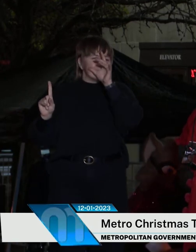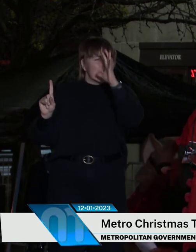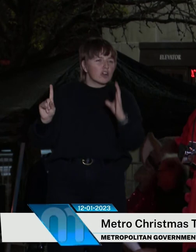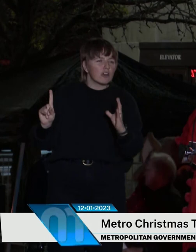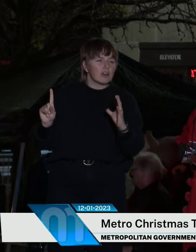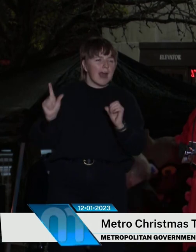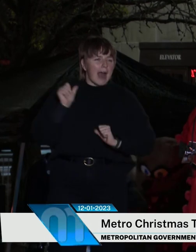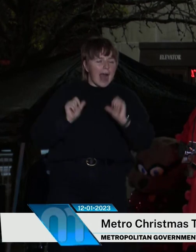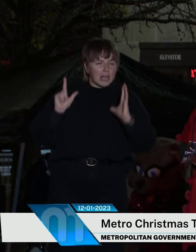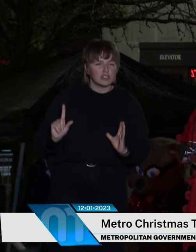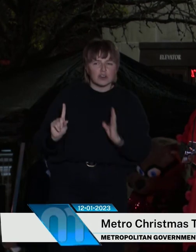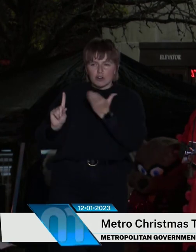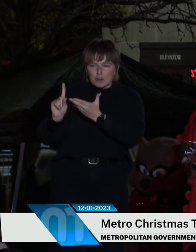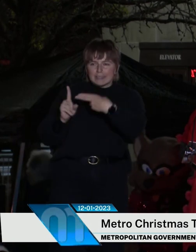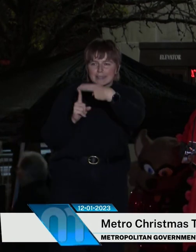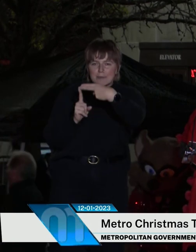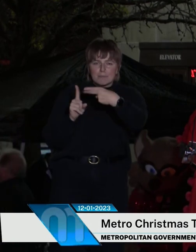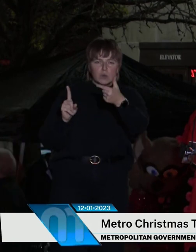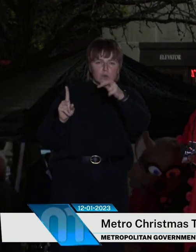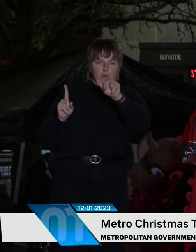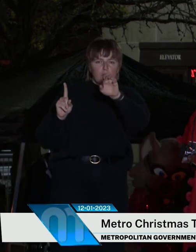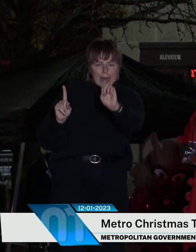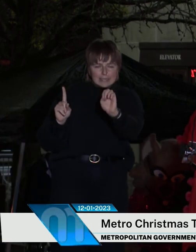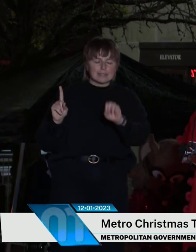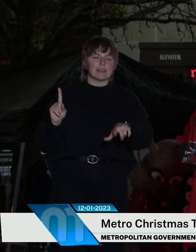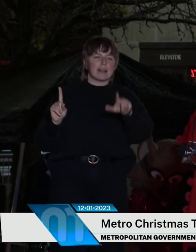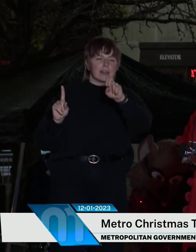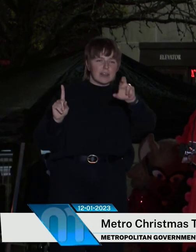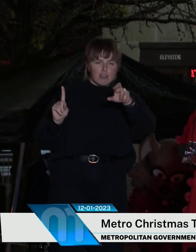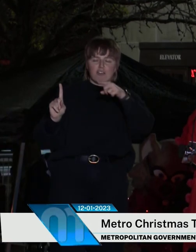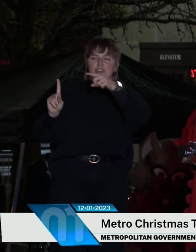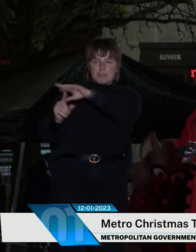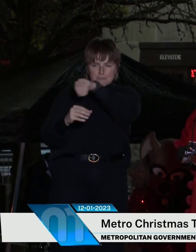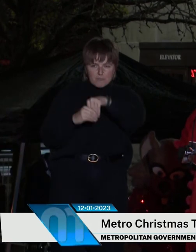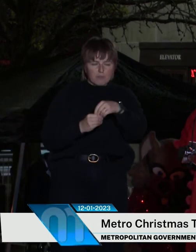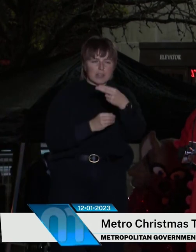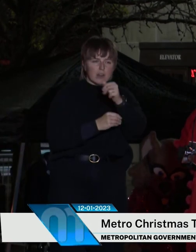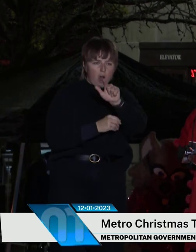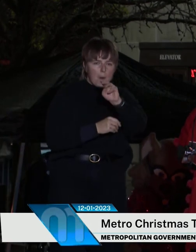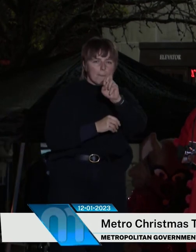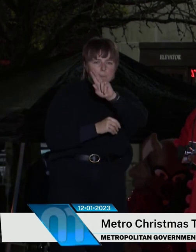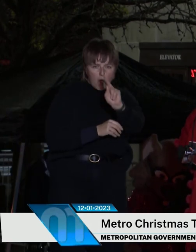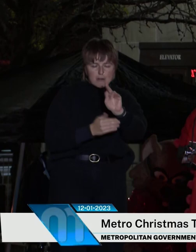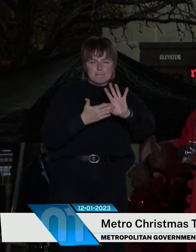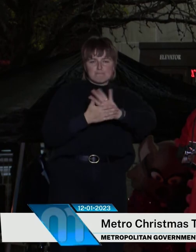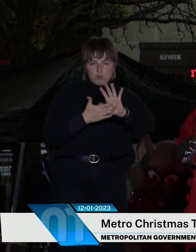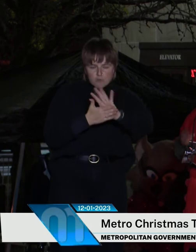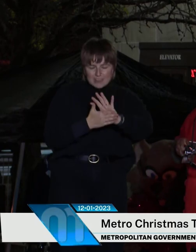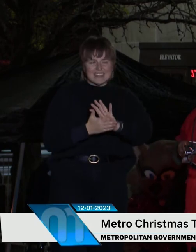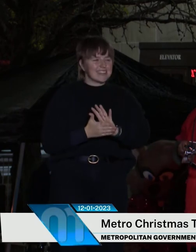STAGE IS A SINGER AND ACTRESS GRACE LEAR FROM HALLMARK'S. TIME